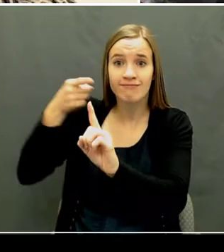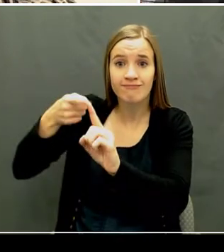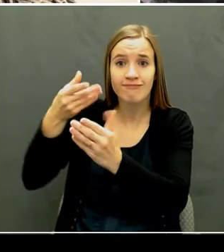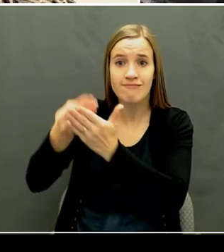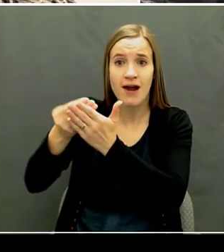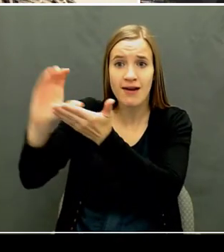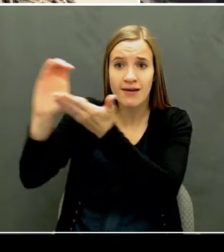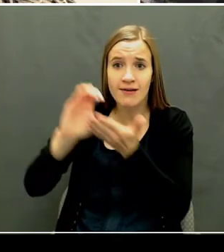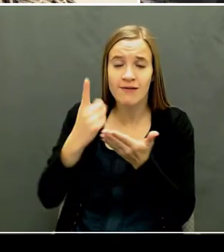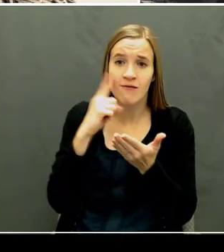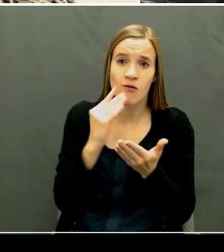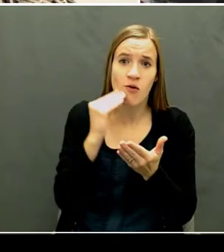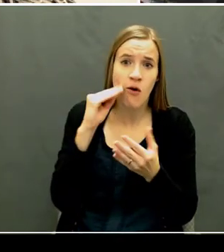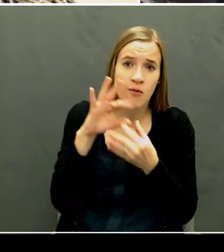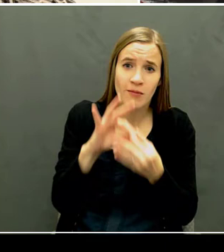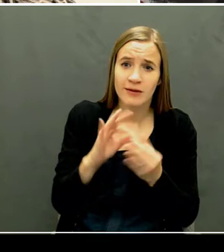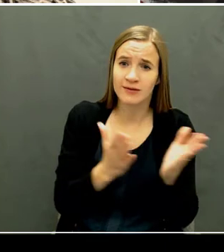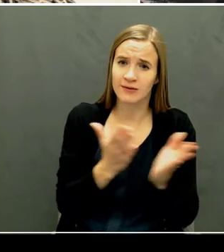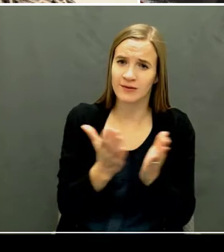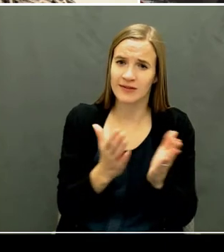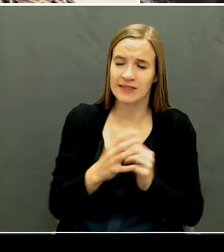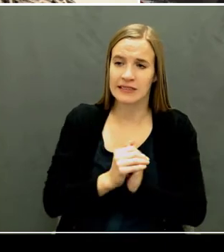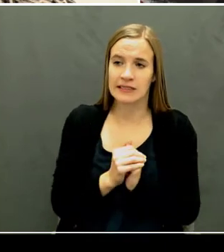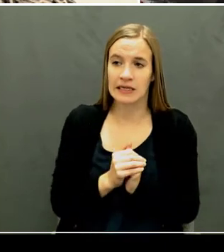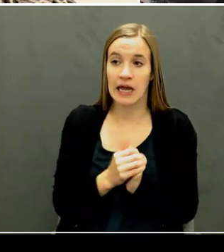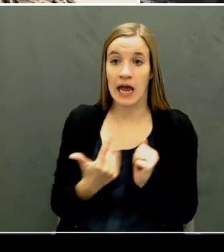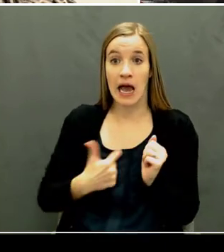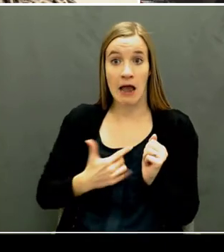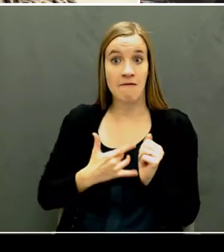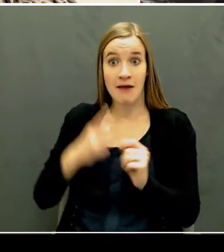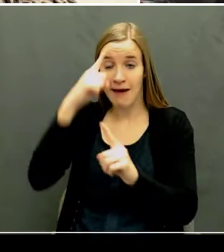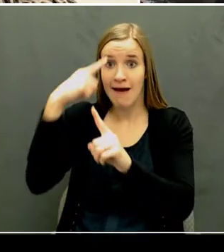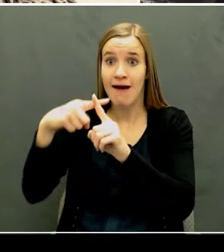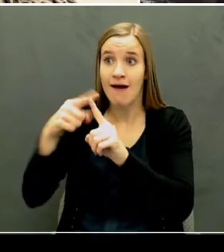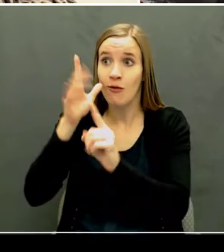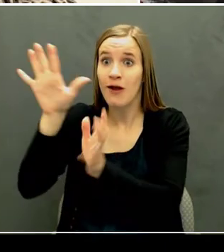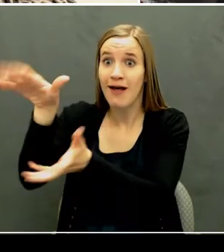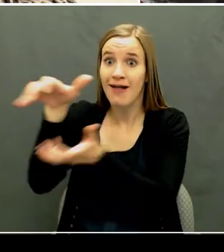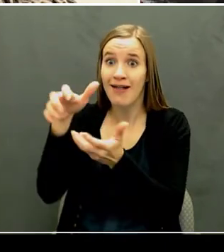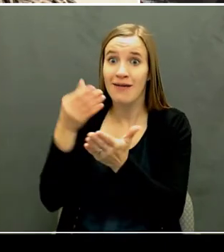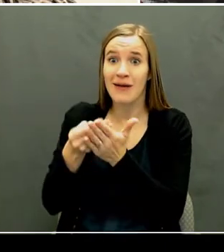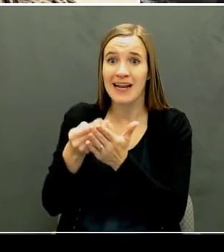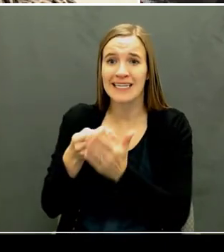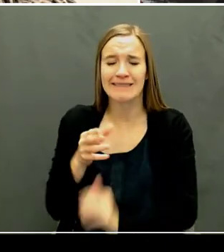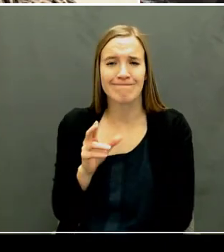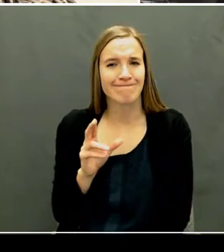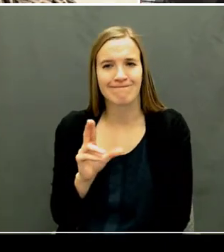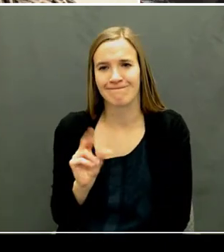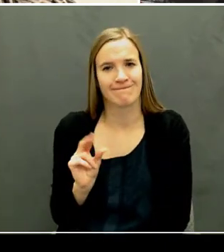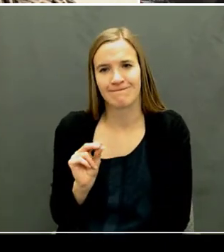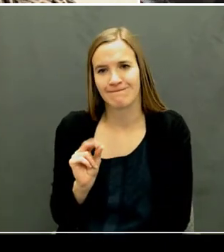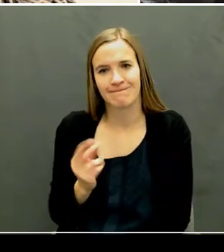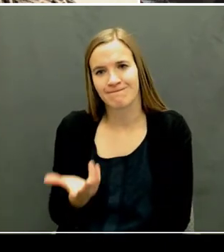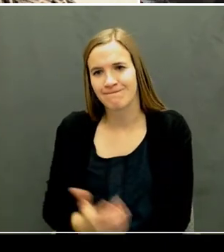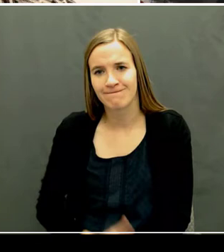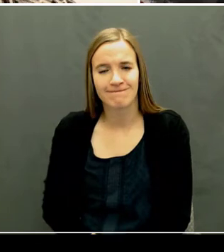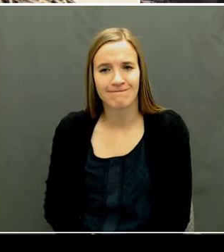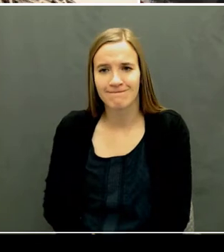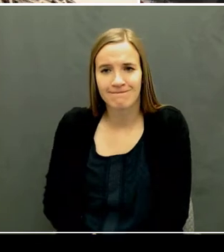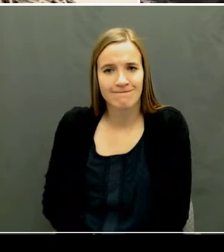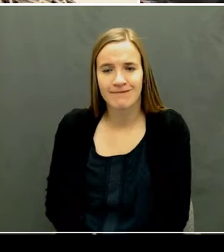feeling real optimistic. You know, what, I'm not sure what that says. I'm not. I mean I'm not. I'm